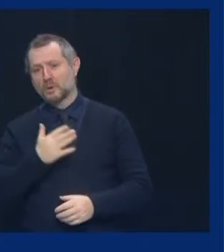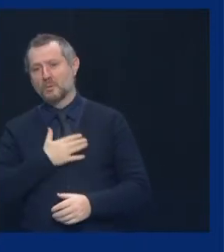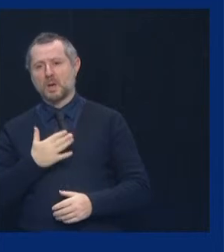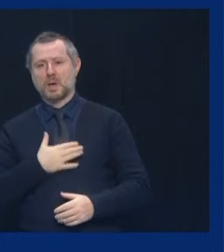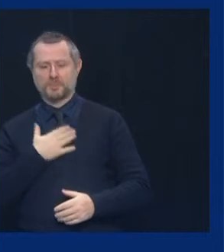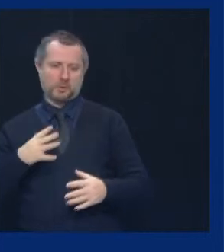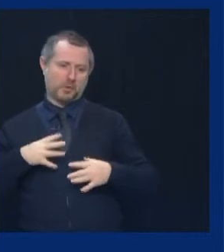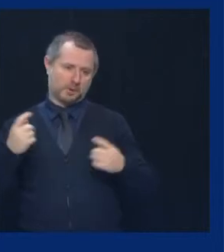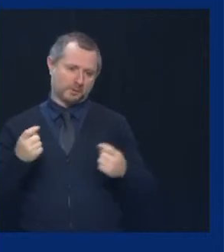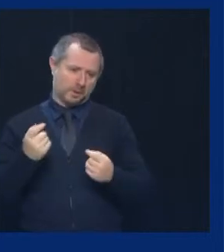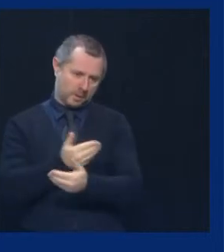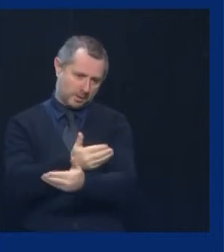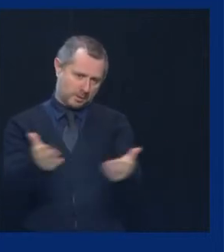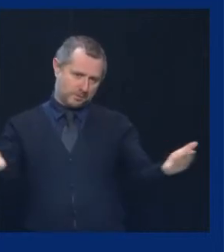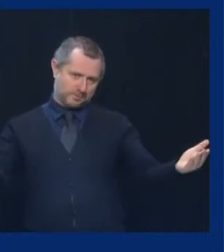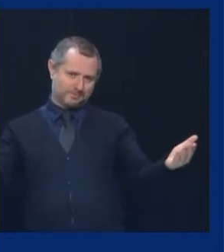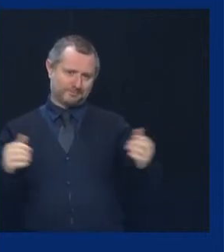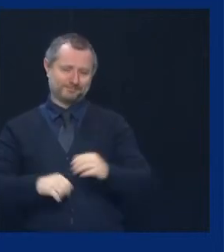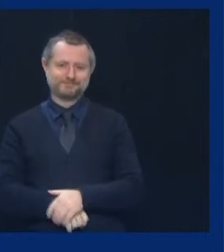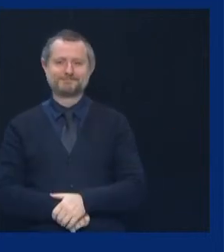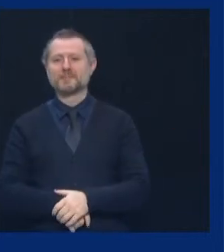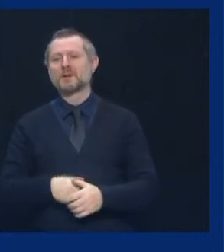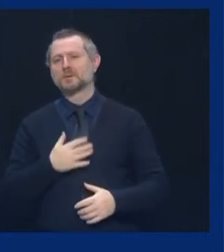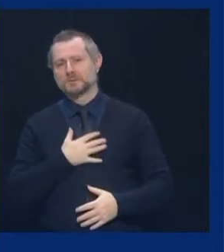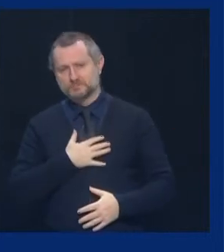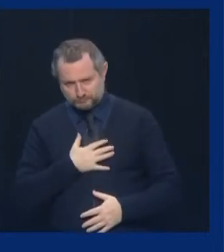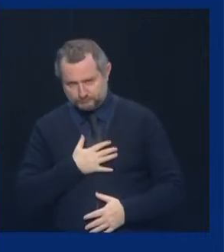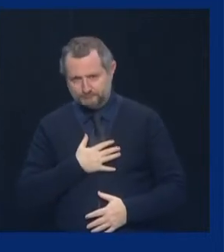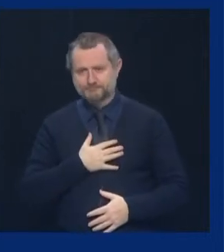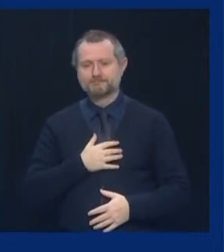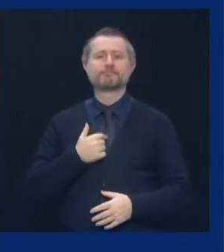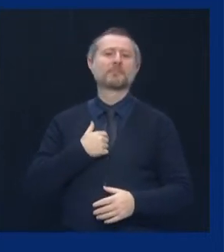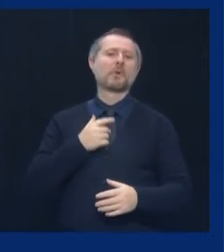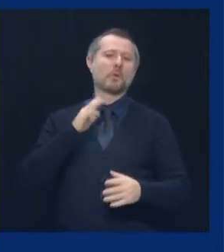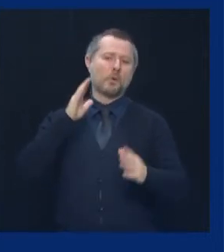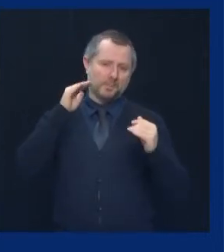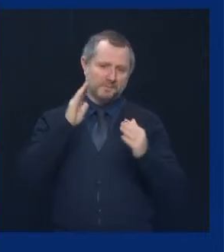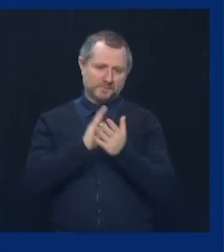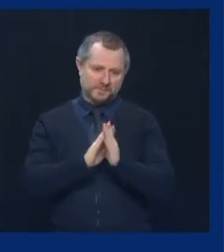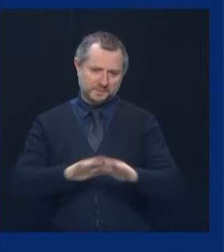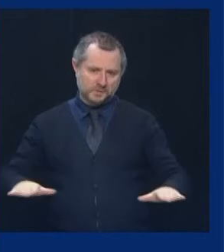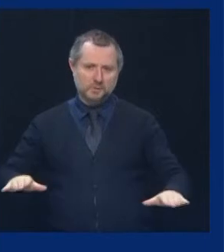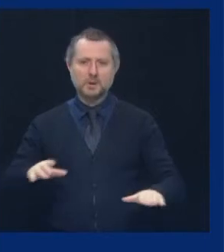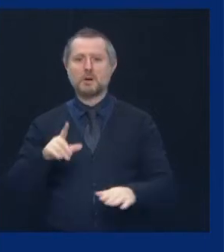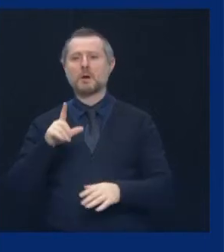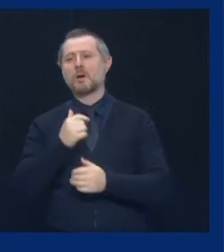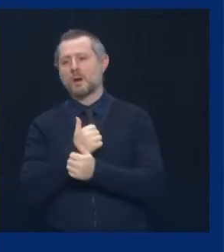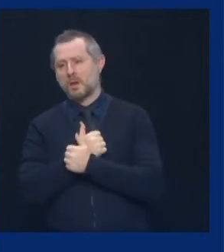WITH US ALL THROUGH THIS YEAR,